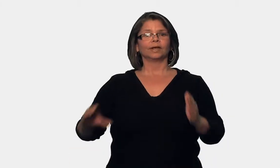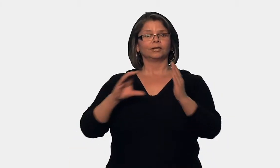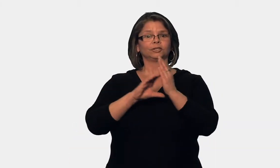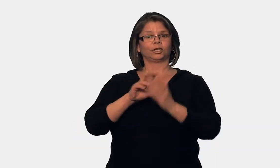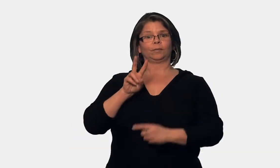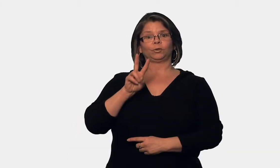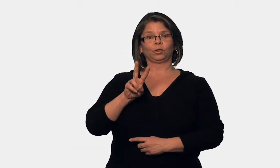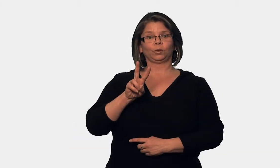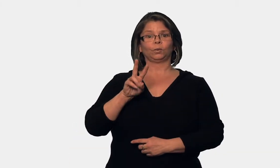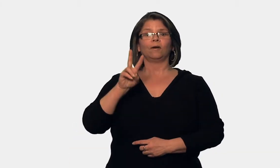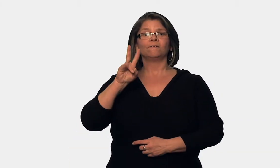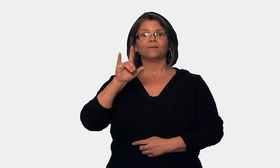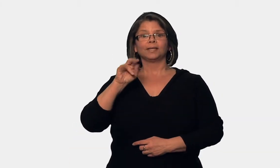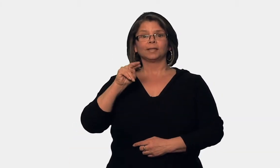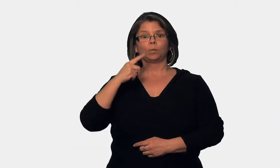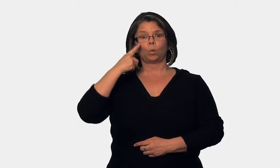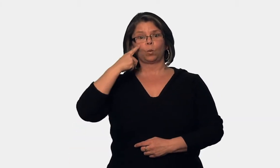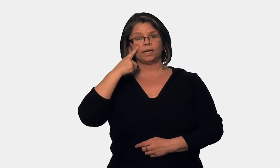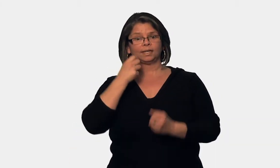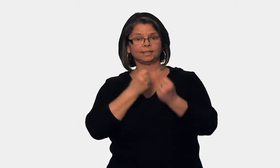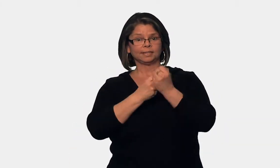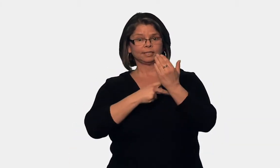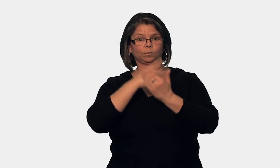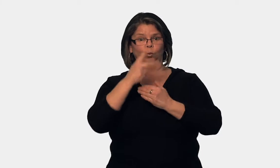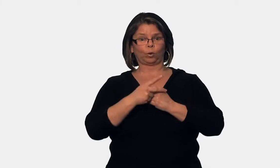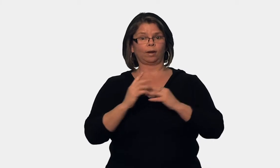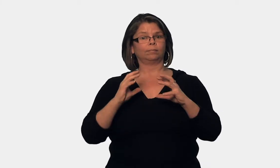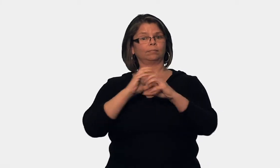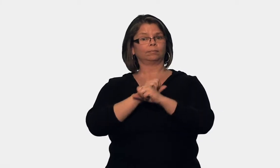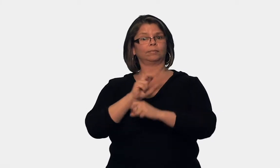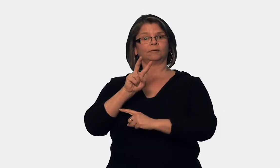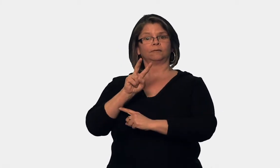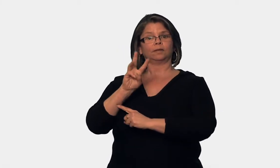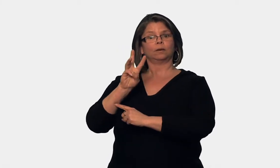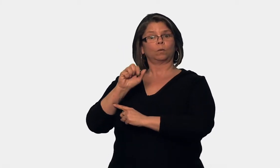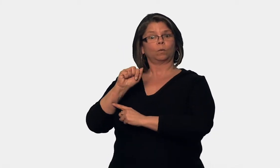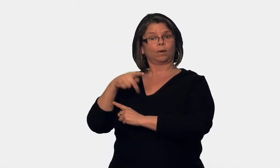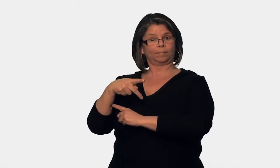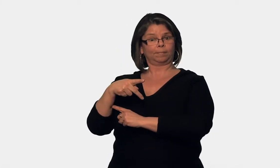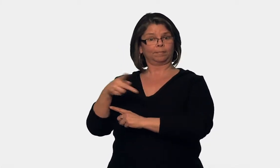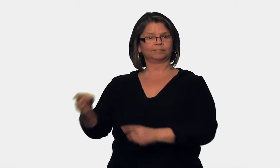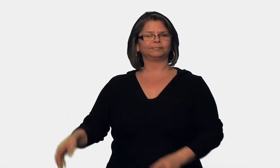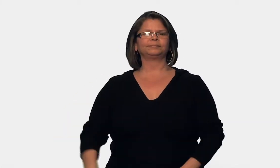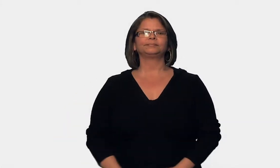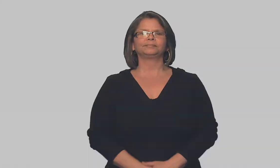Chapter 2: The Victim/Witness Assistance Program (V/WAP)